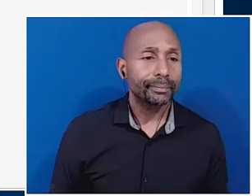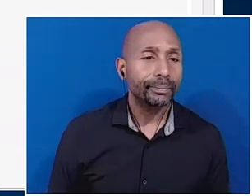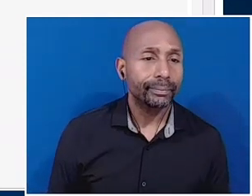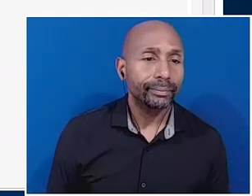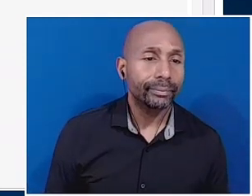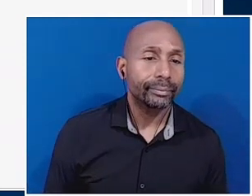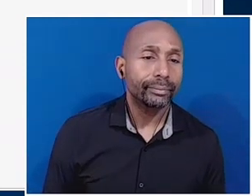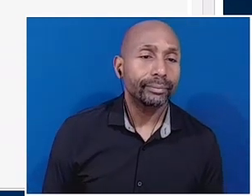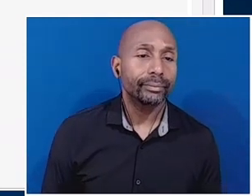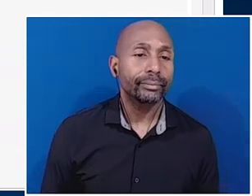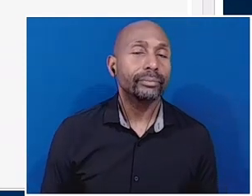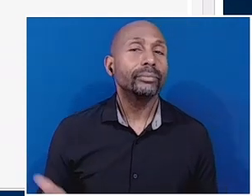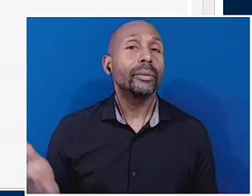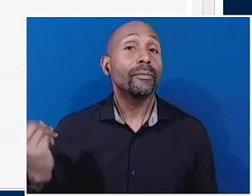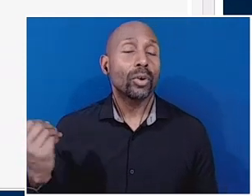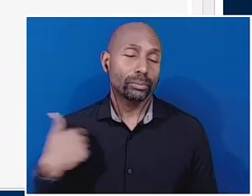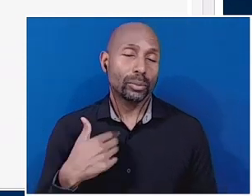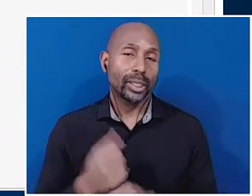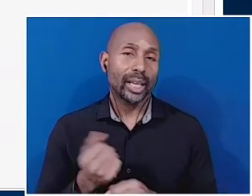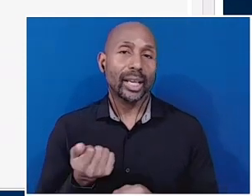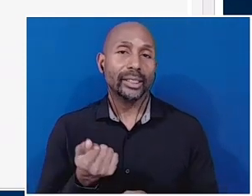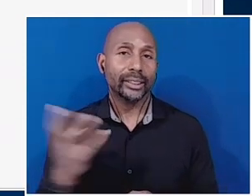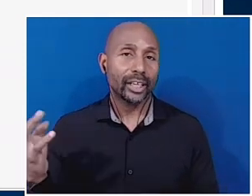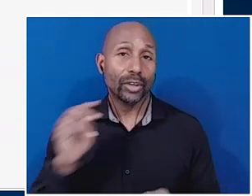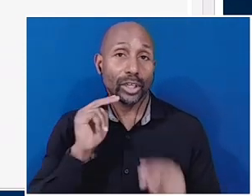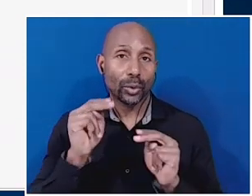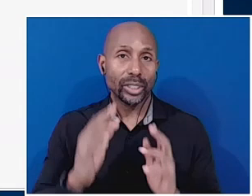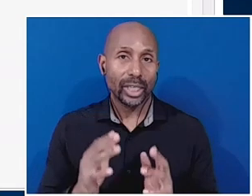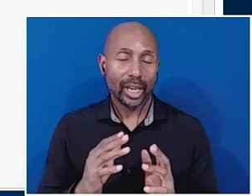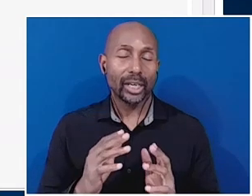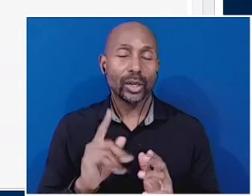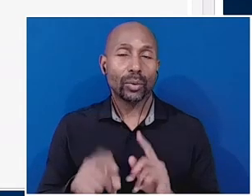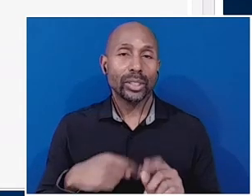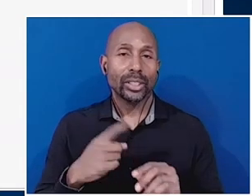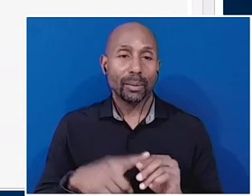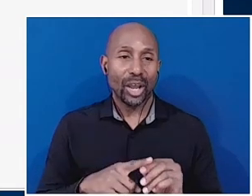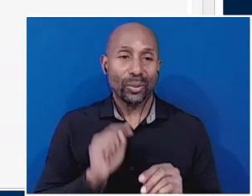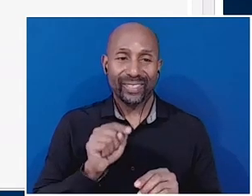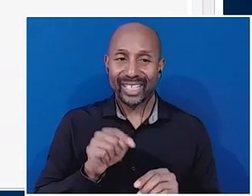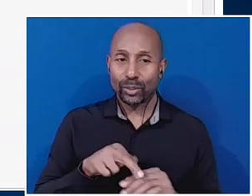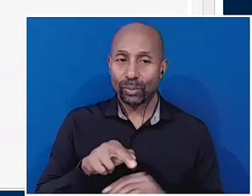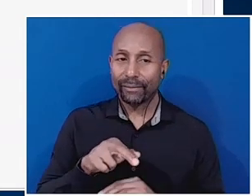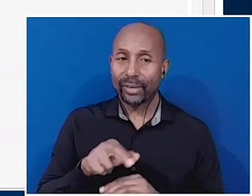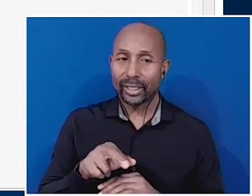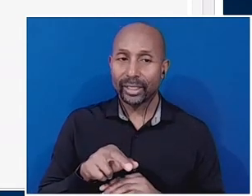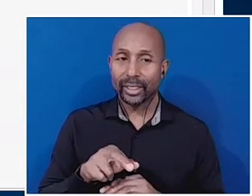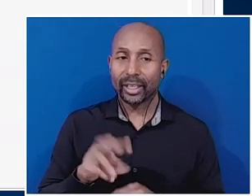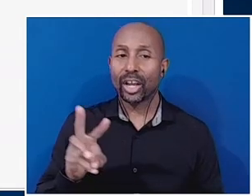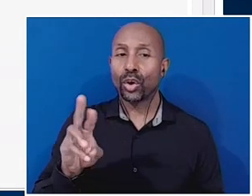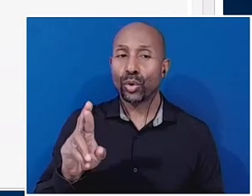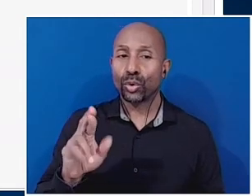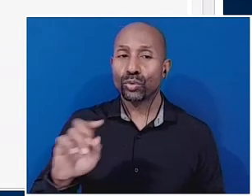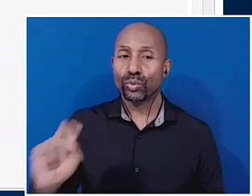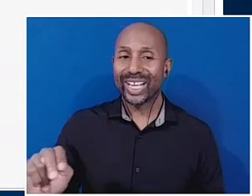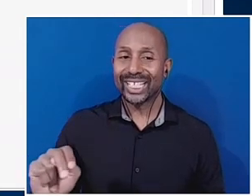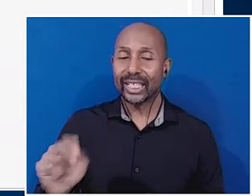questions about referencing written arrangements. And they would move down to